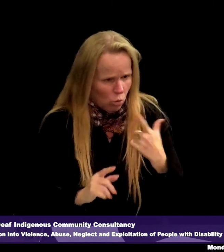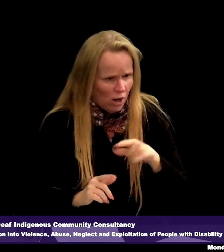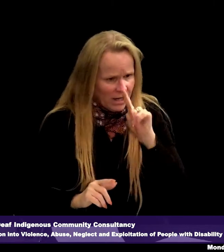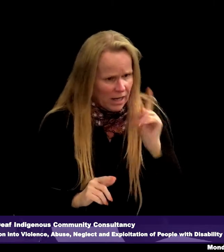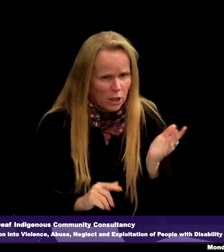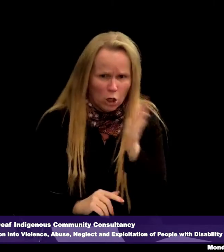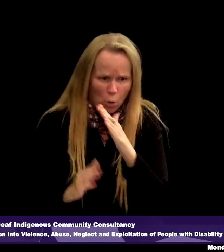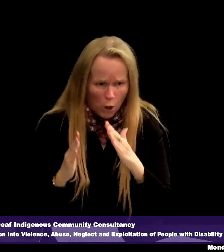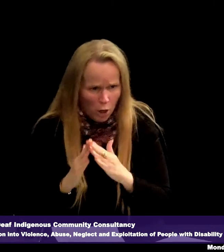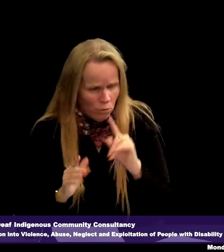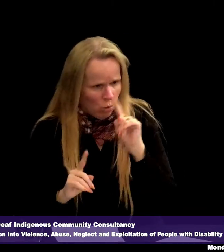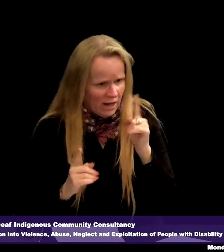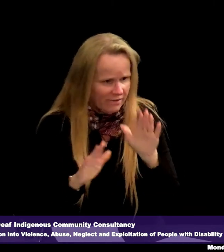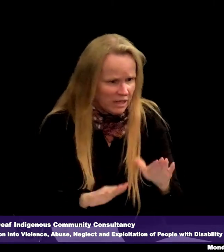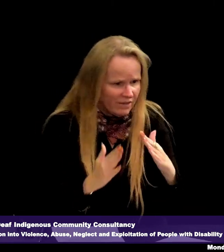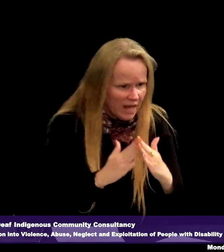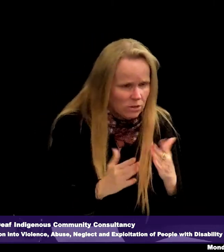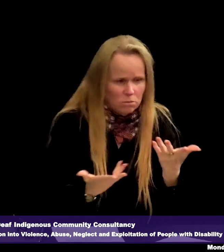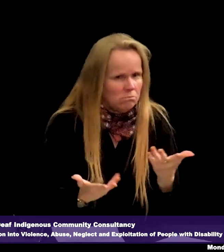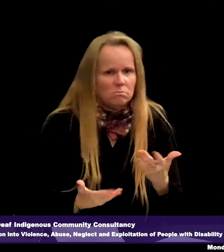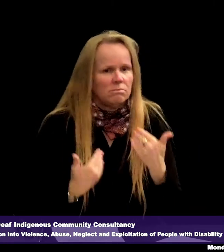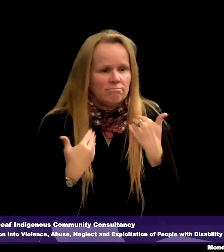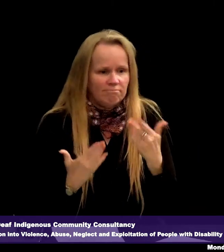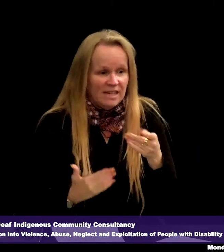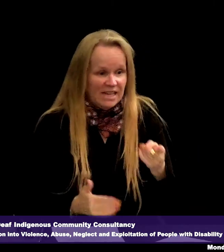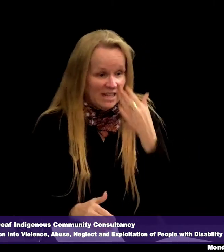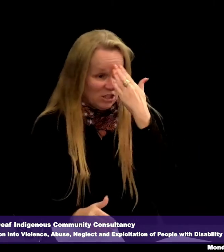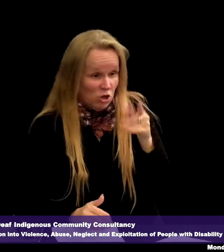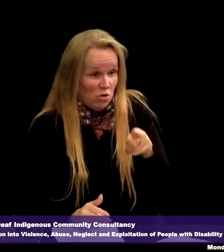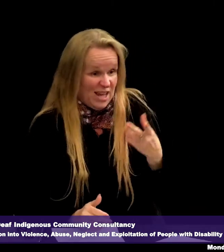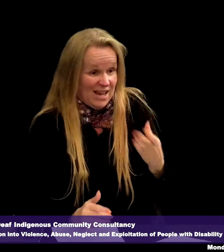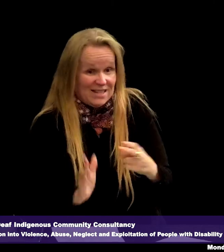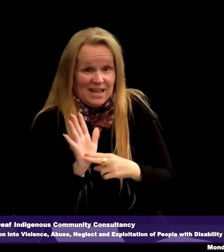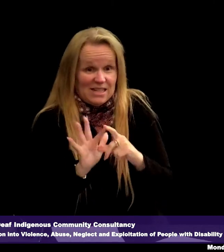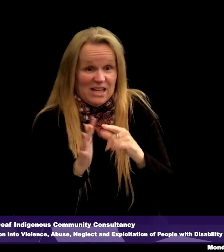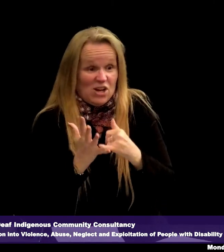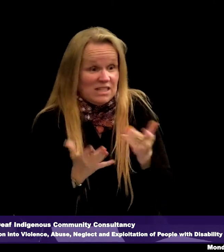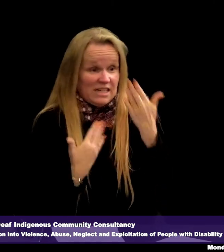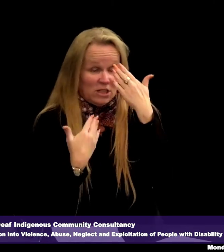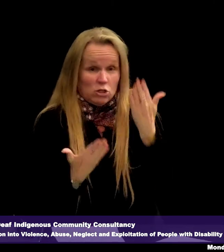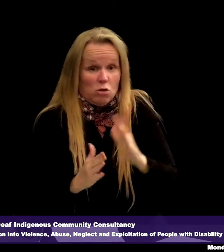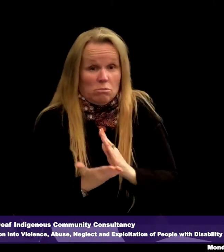conditions or explanation about why he was unable to return to country and couldn't engage in his cultural practices.